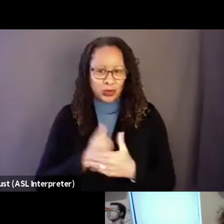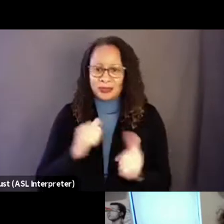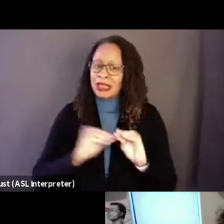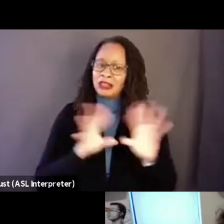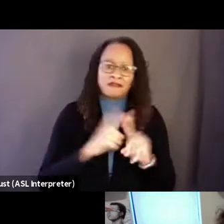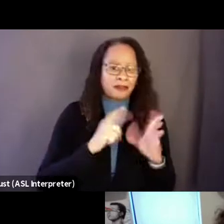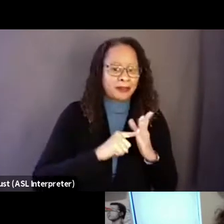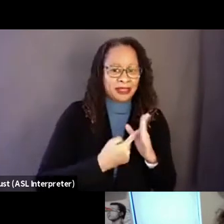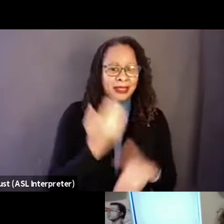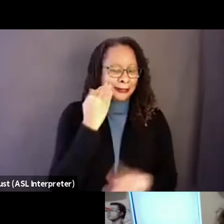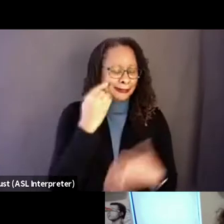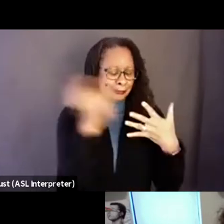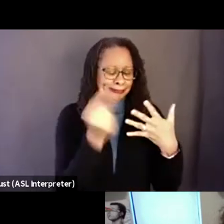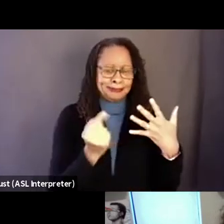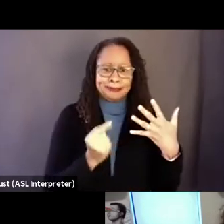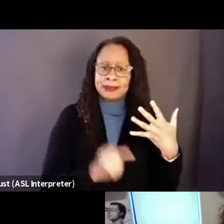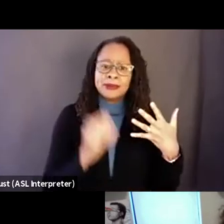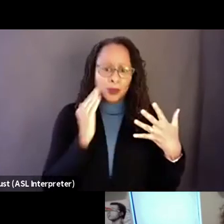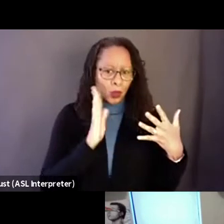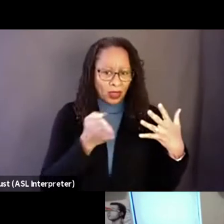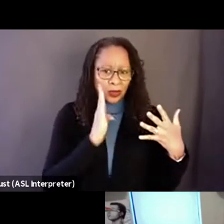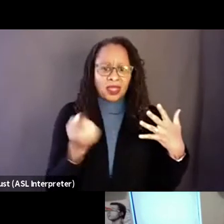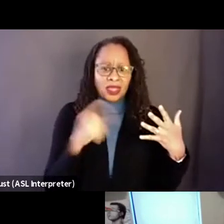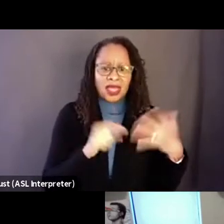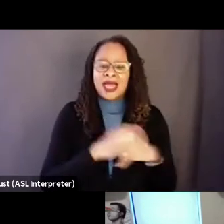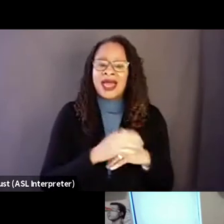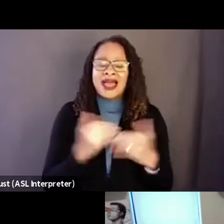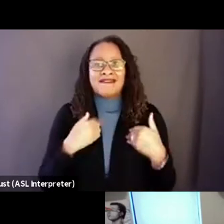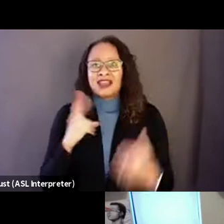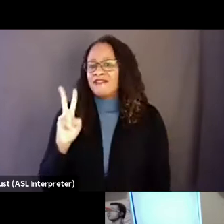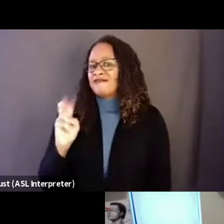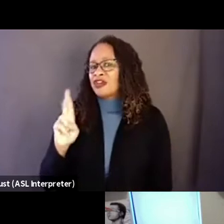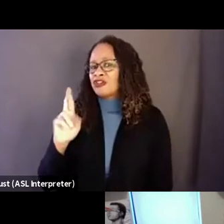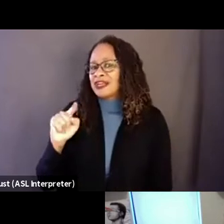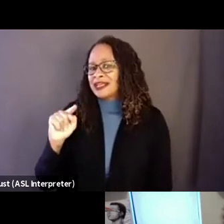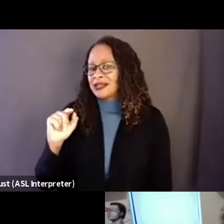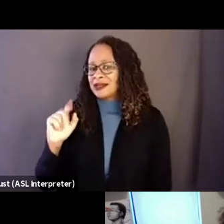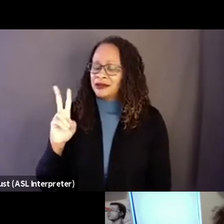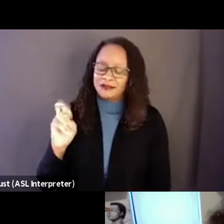which was about taking a kind of verite approach to the film.